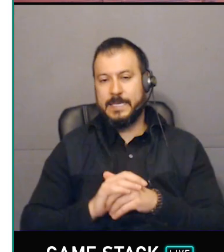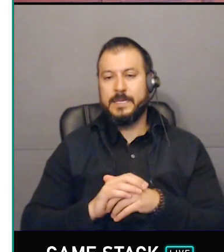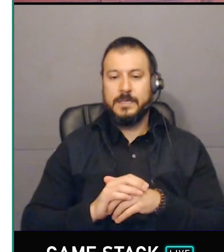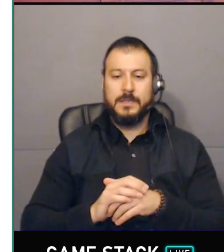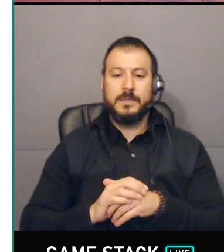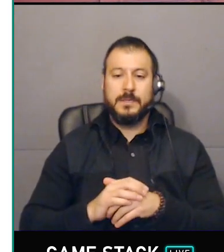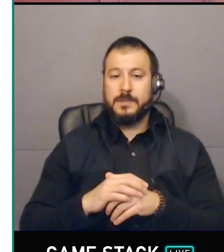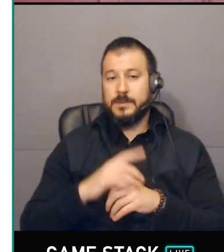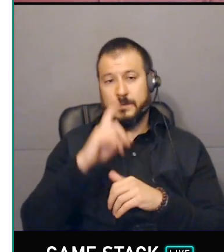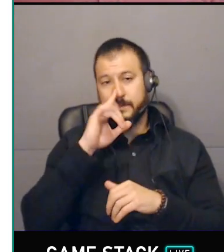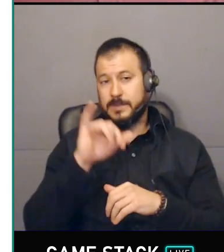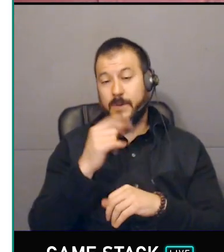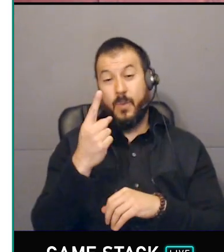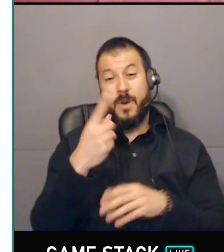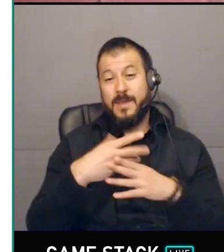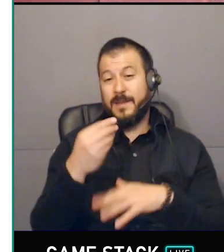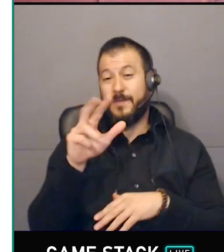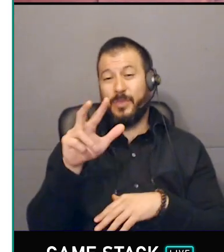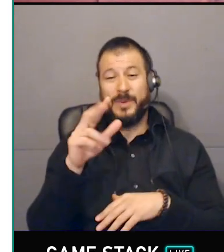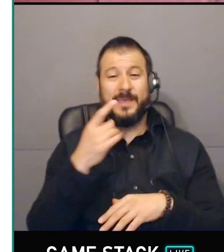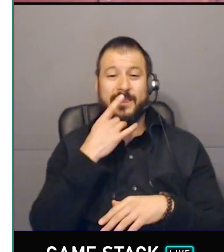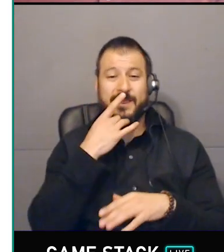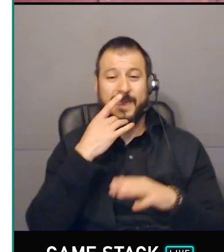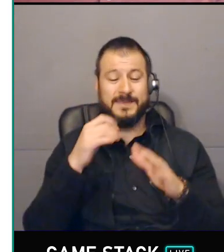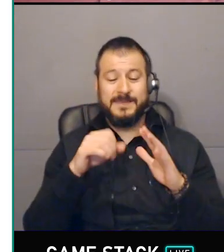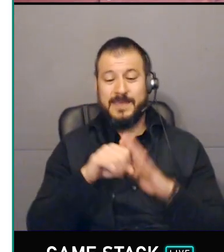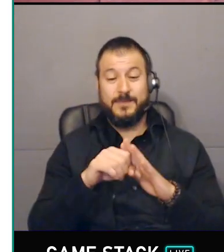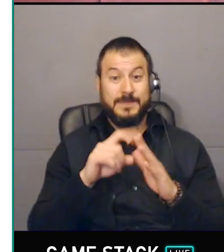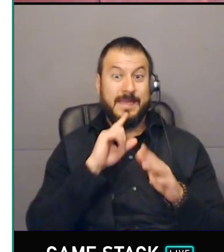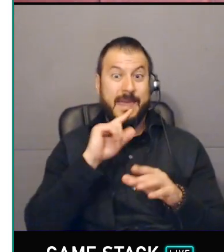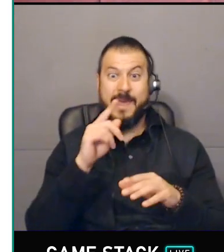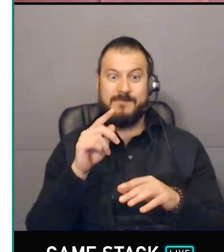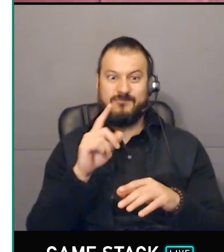it turns out that only one of three light samples ever get shaded here.